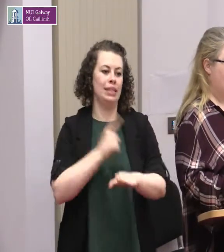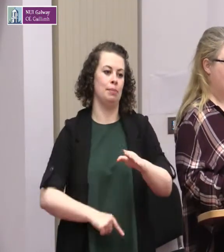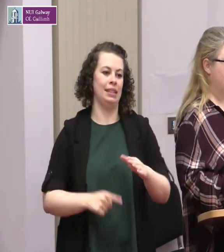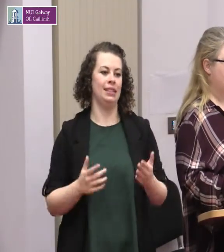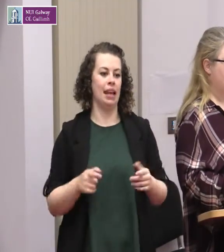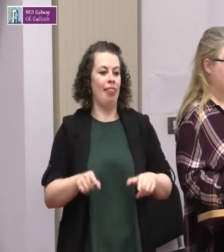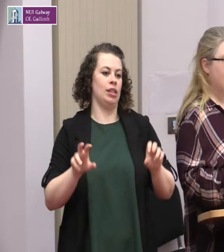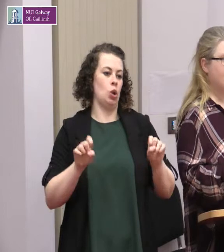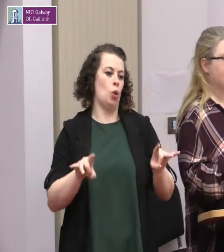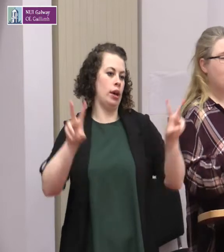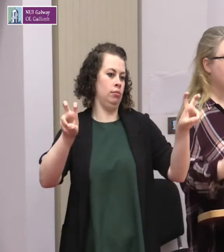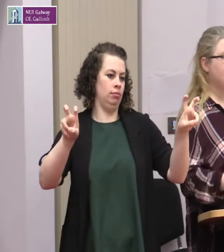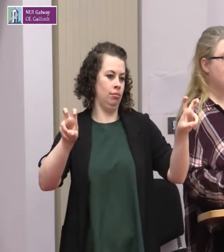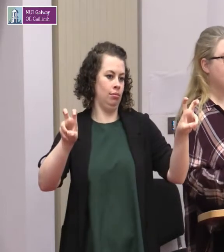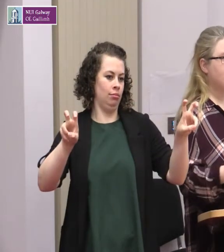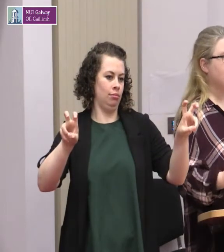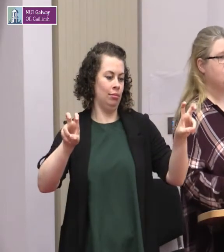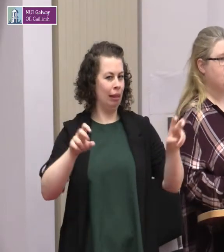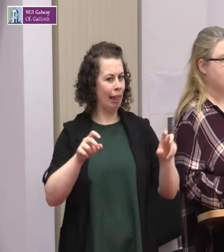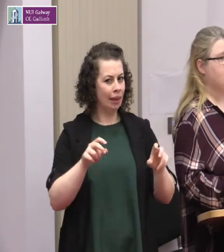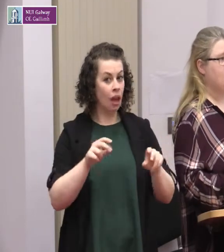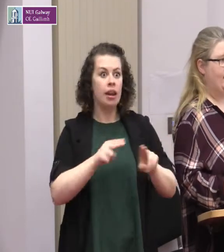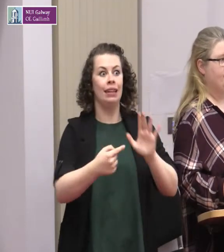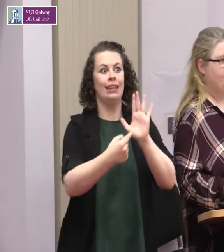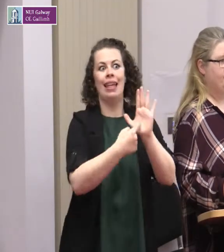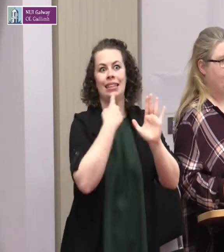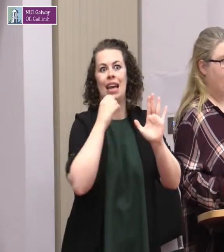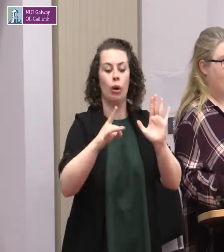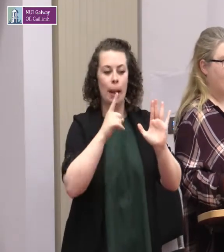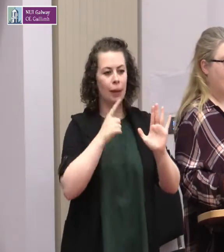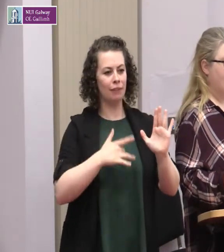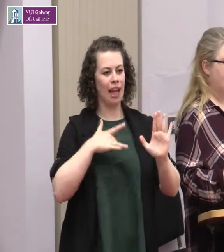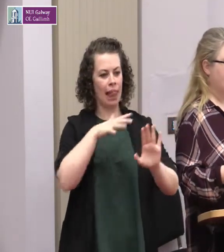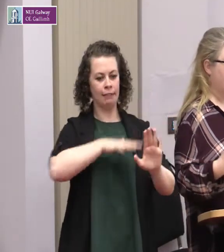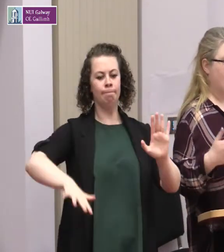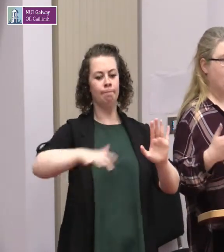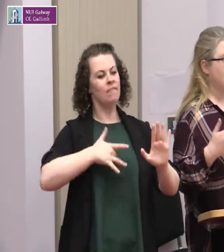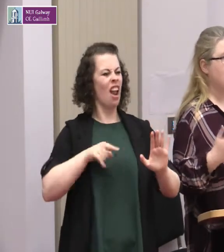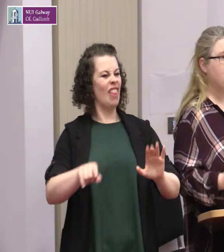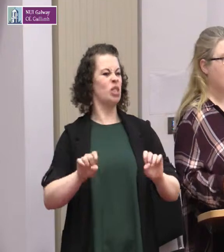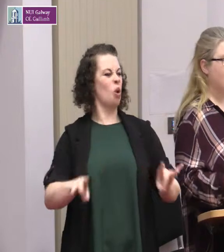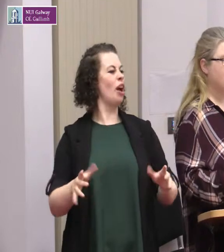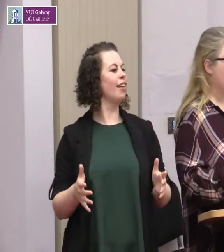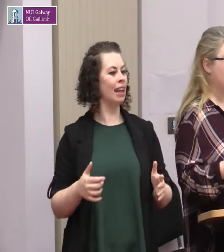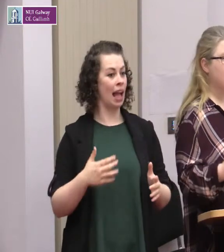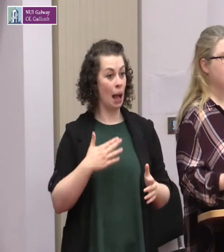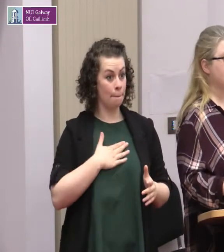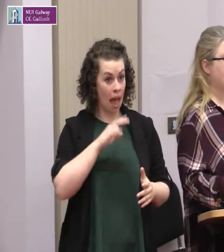There's almost an unwritten rule that this is OK but why is that?